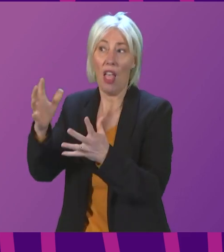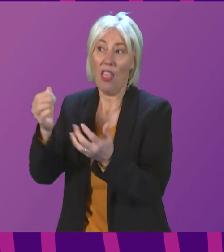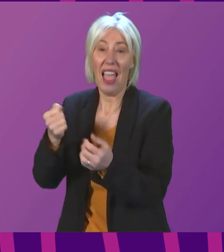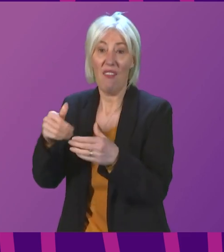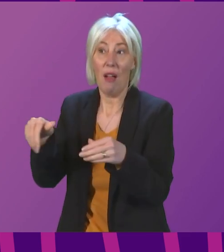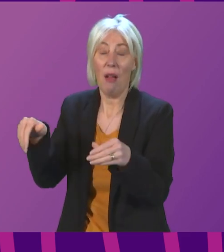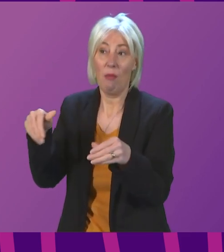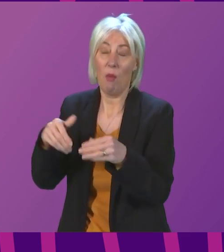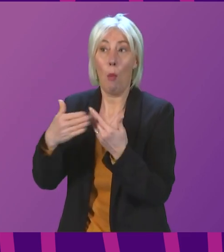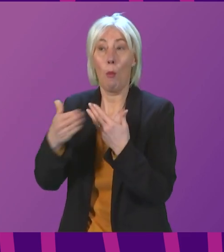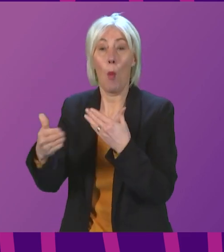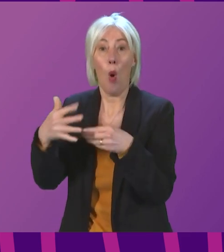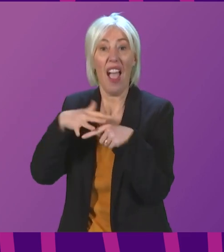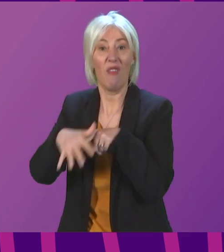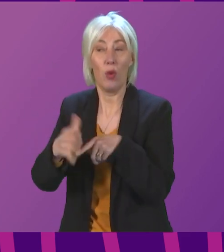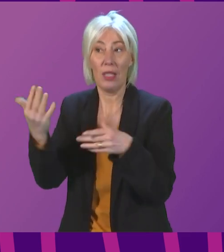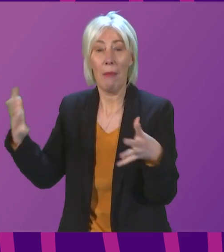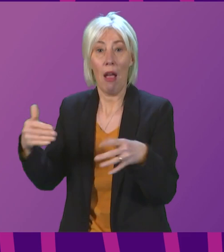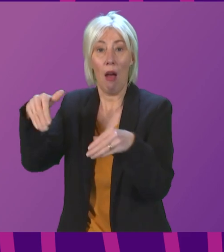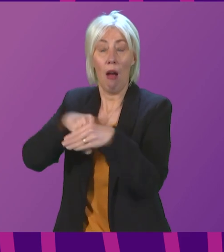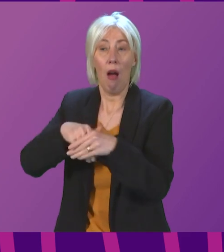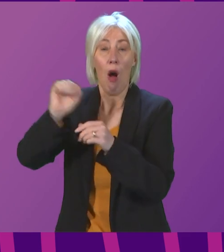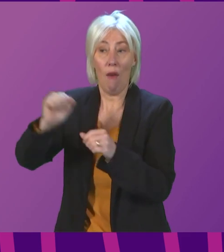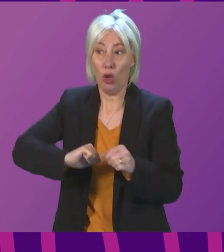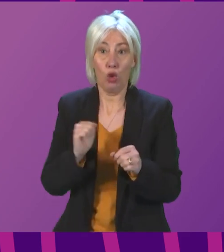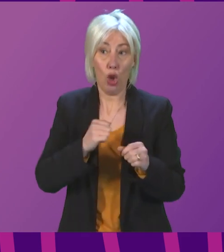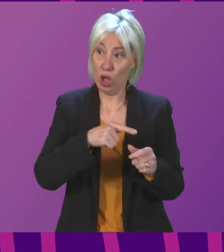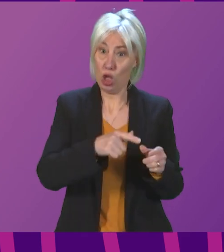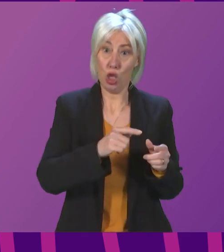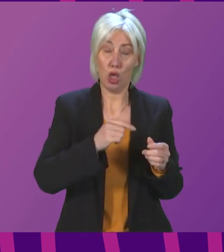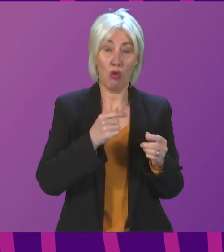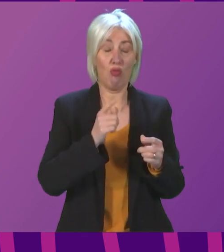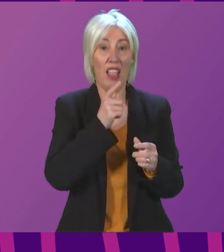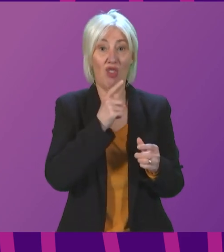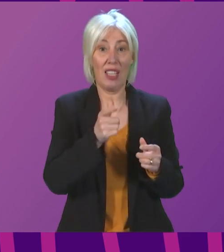distribution than do the Scottish people? The SNP is not “Stronger for Scotland” but stronger for Sweden.